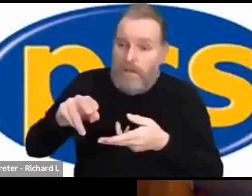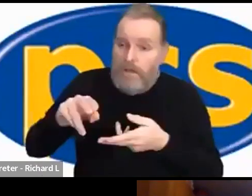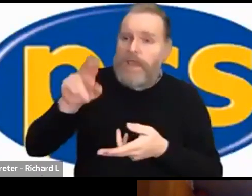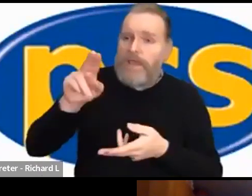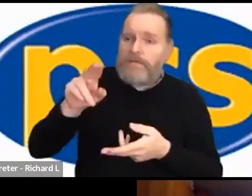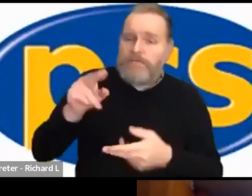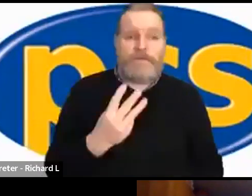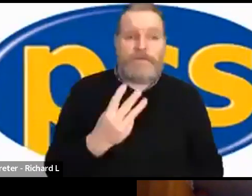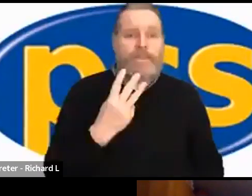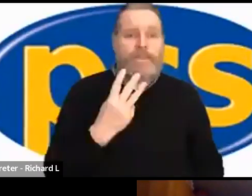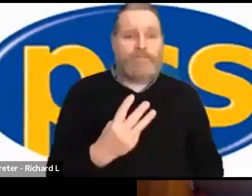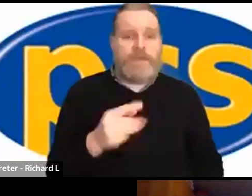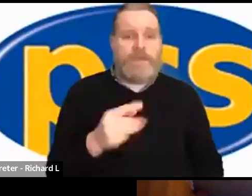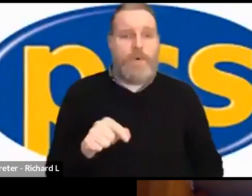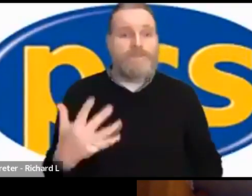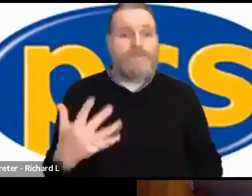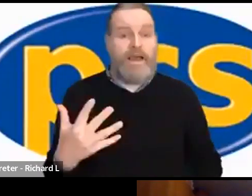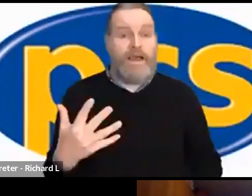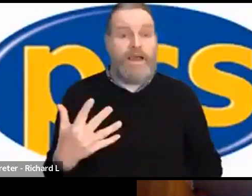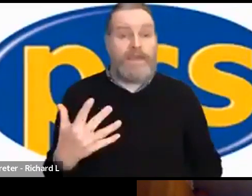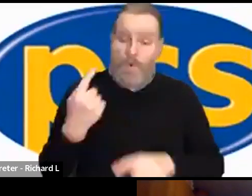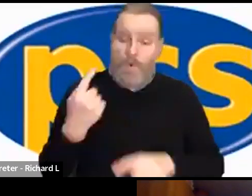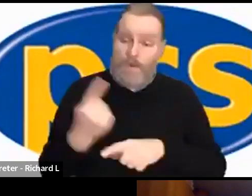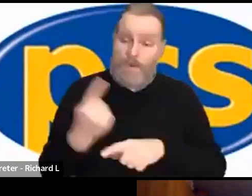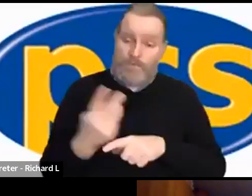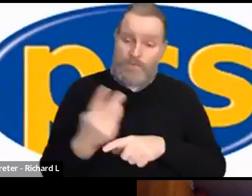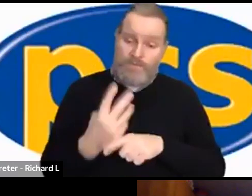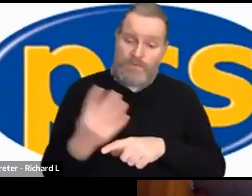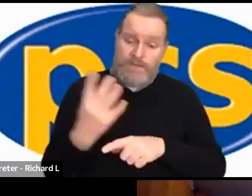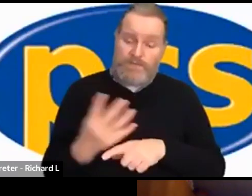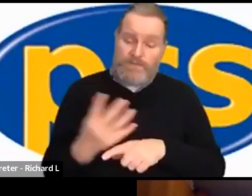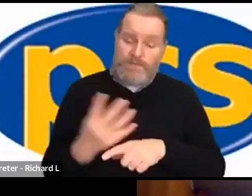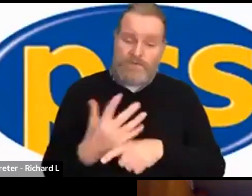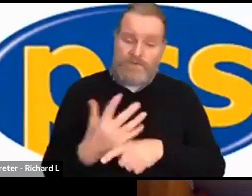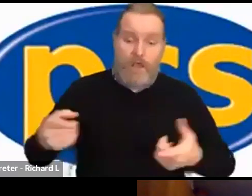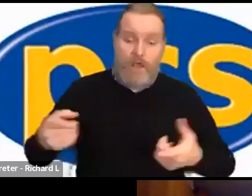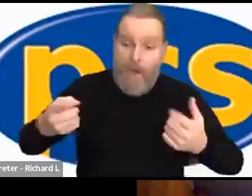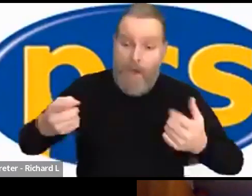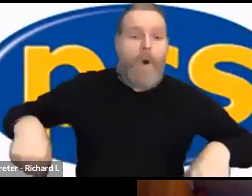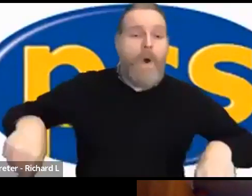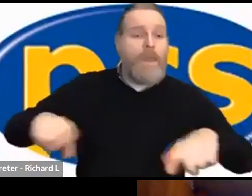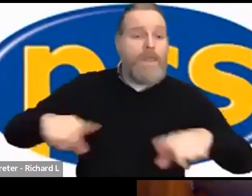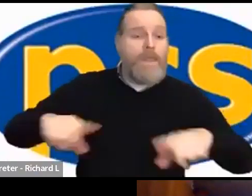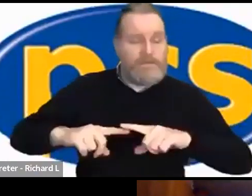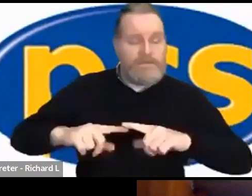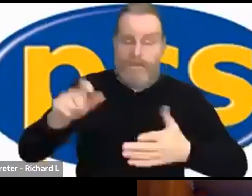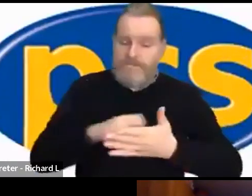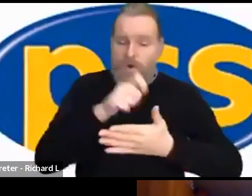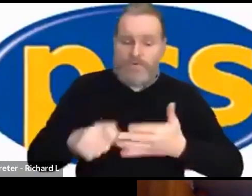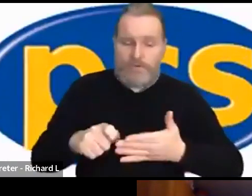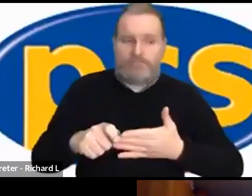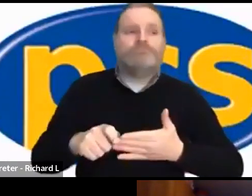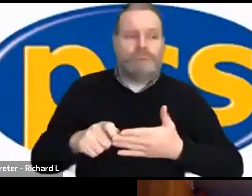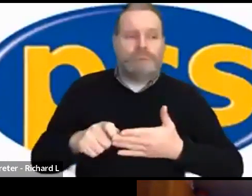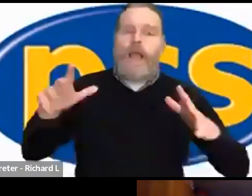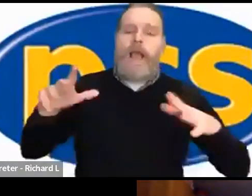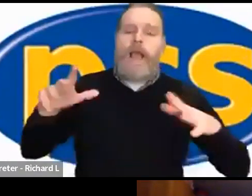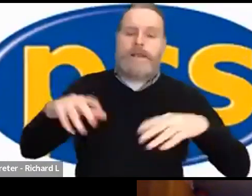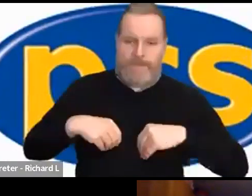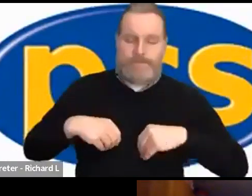3 and a half percent increase after after weeks of strike after weeks of strike action. Members have overwhelmingly voted to accept a a revised payoff which